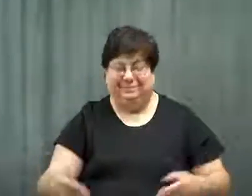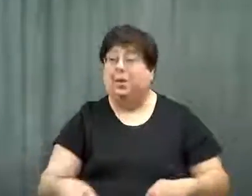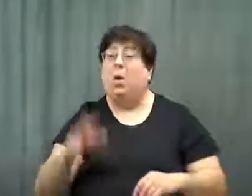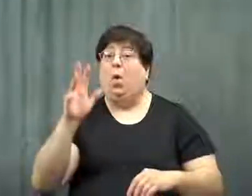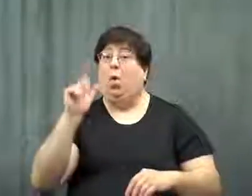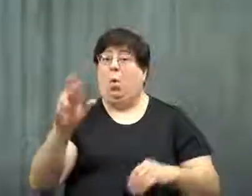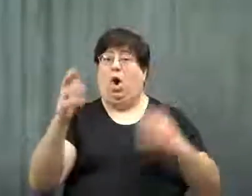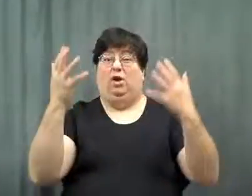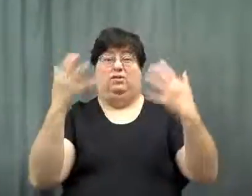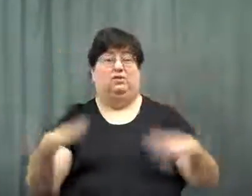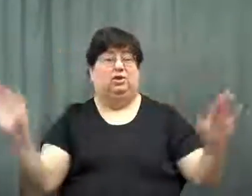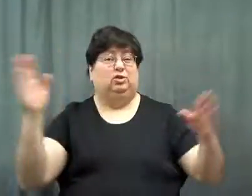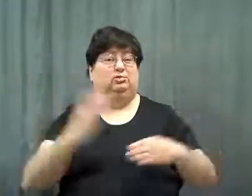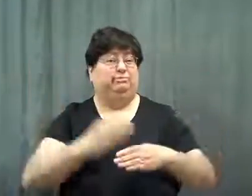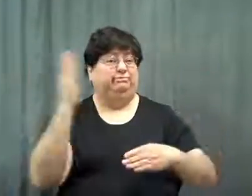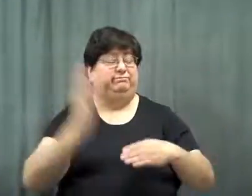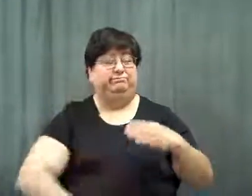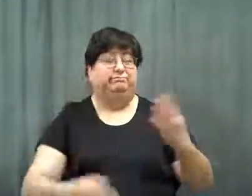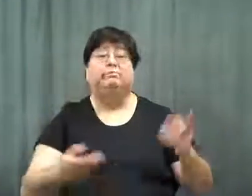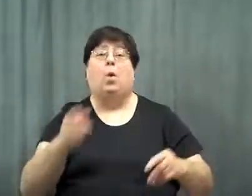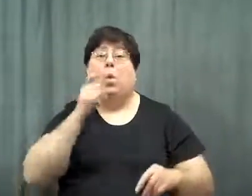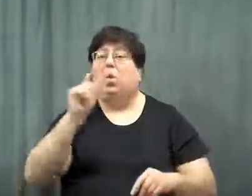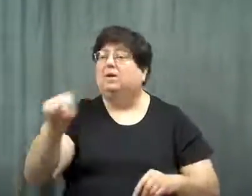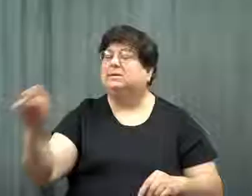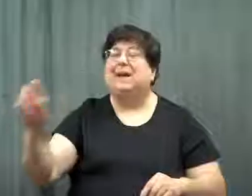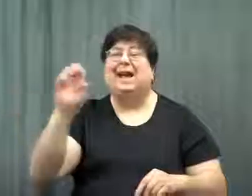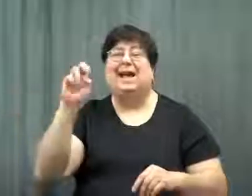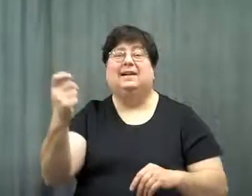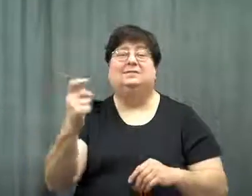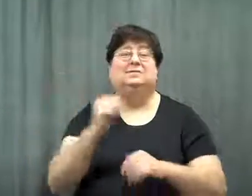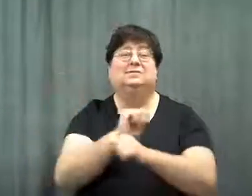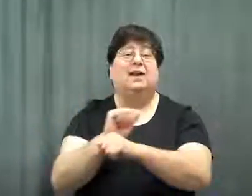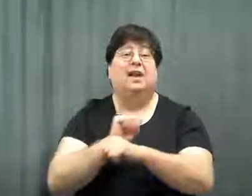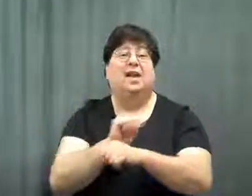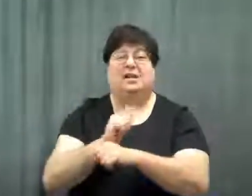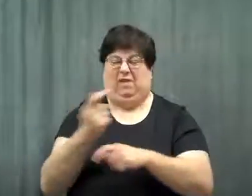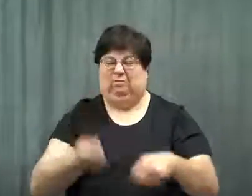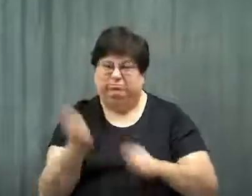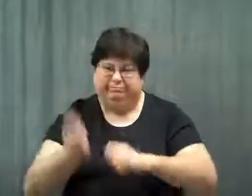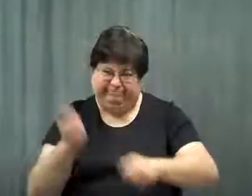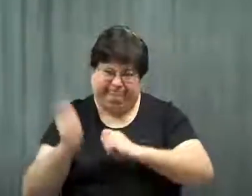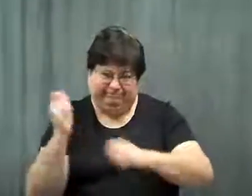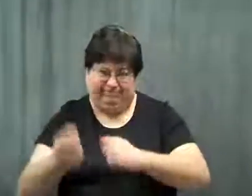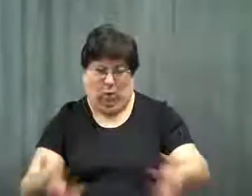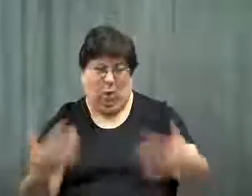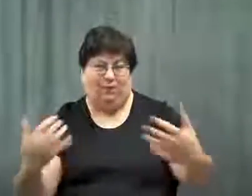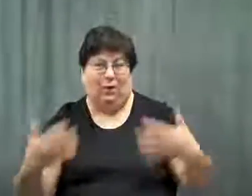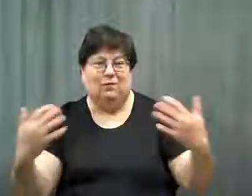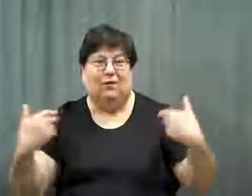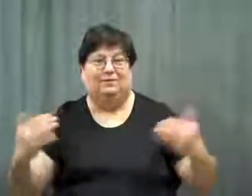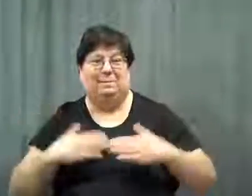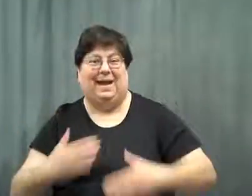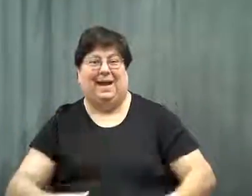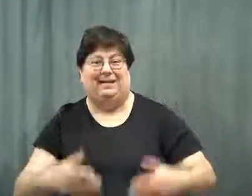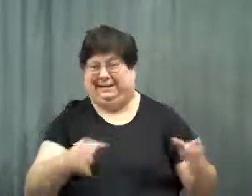Once the war ended, ex-slaves dug up the bodies.